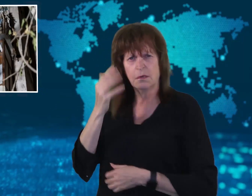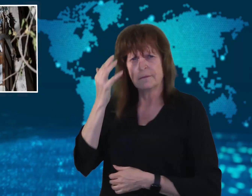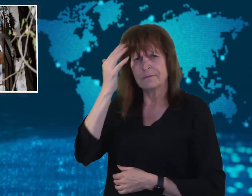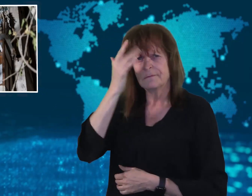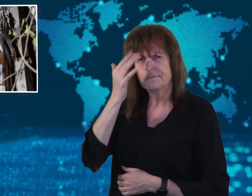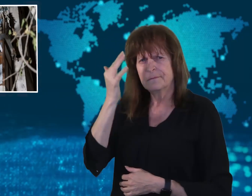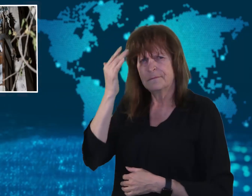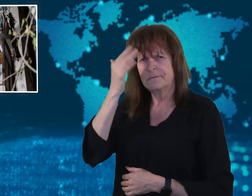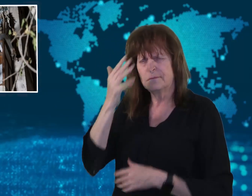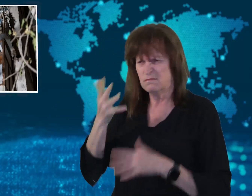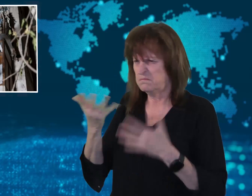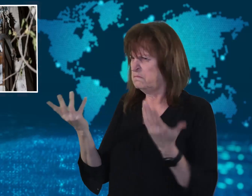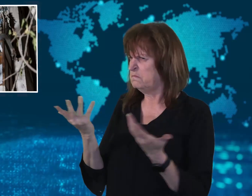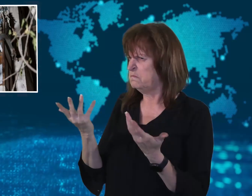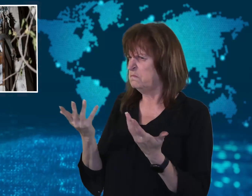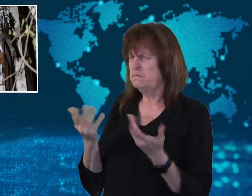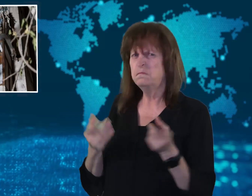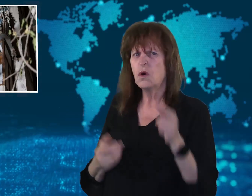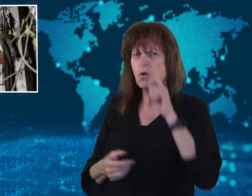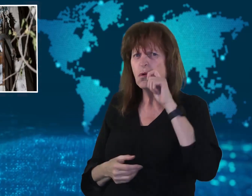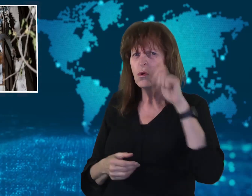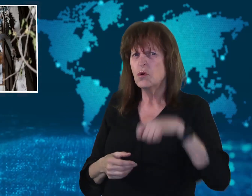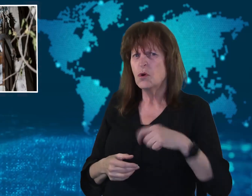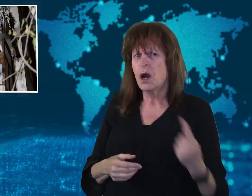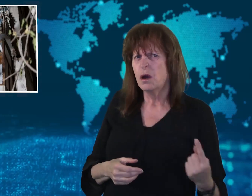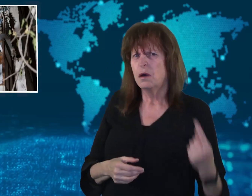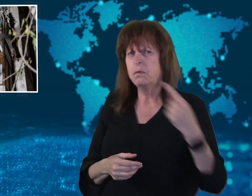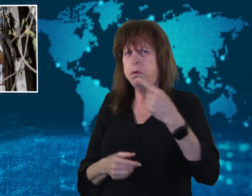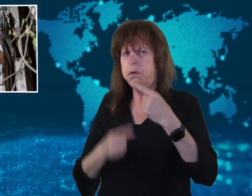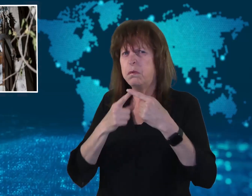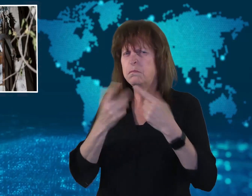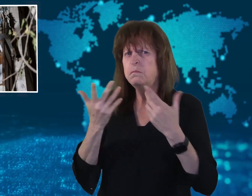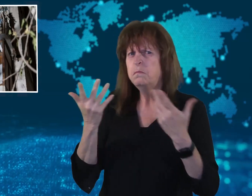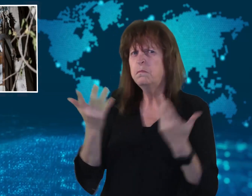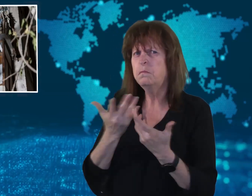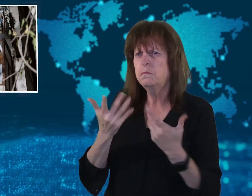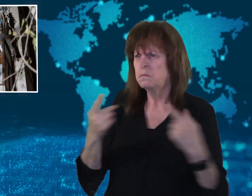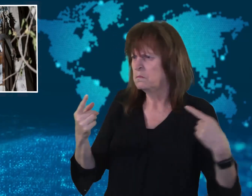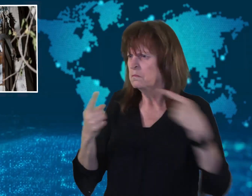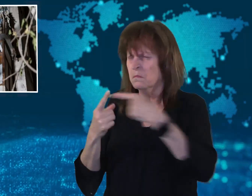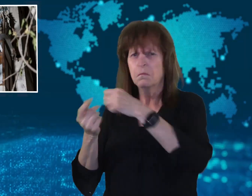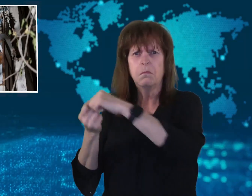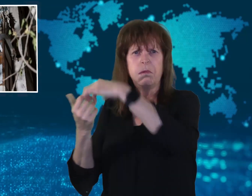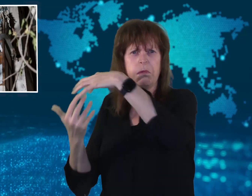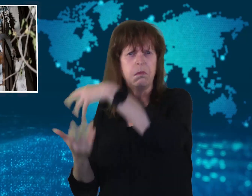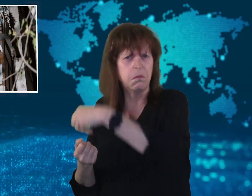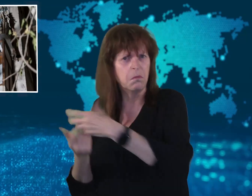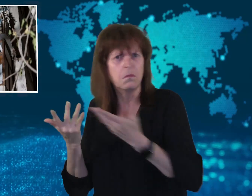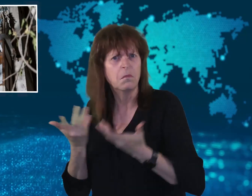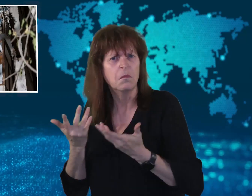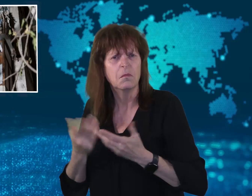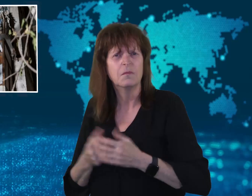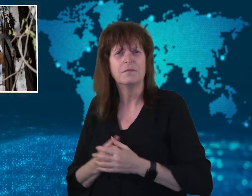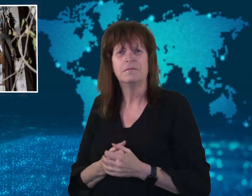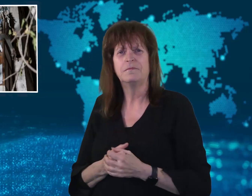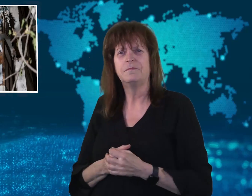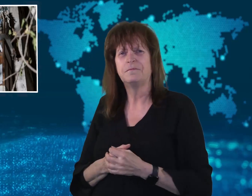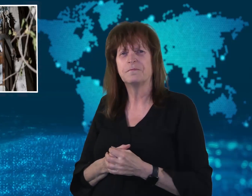Bloggers were confused by the blast, wondering what weapon Ukraine had